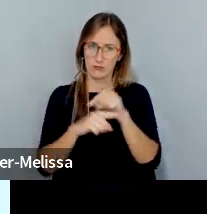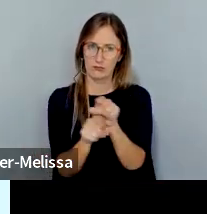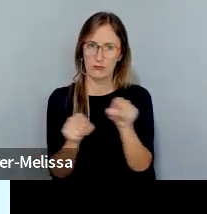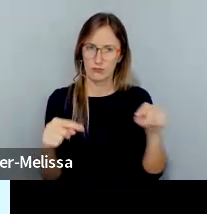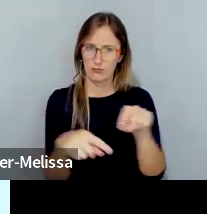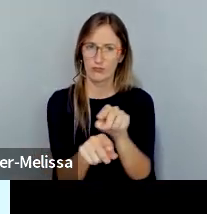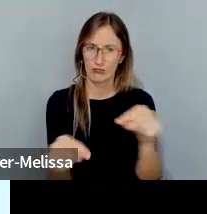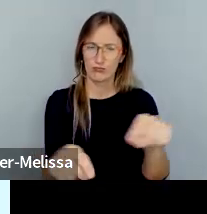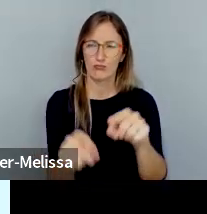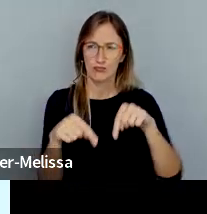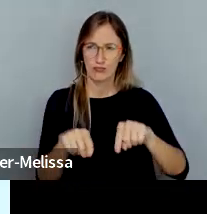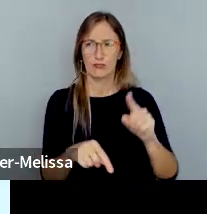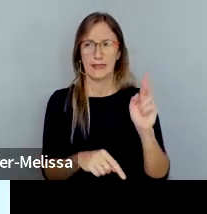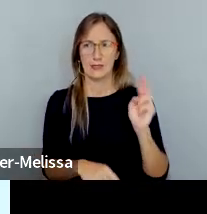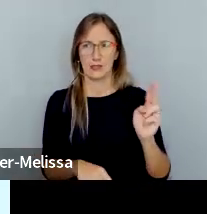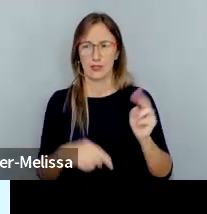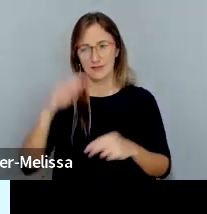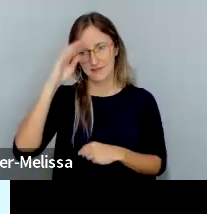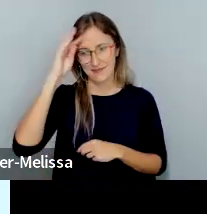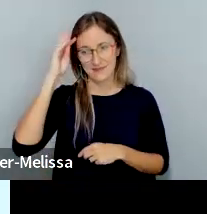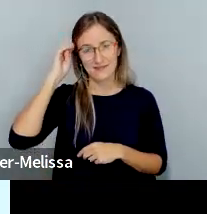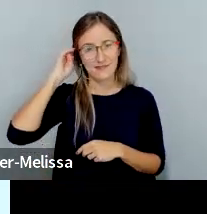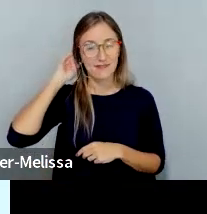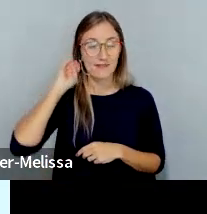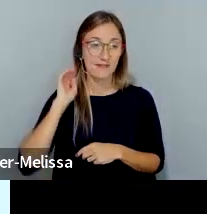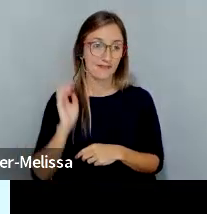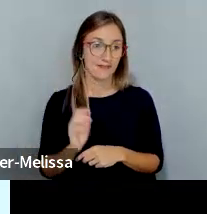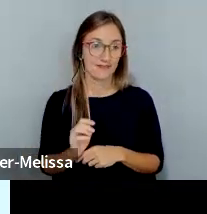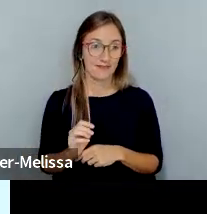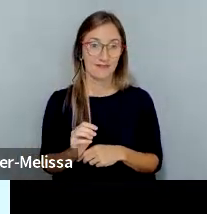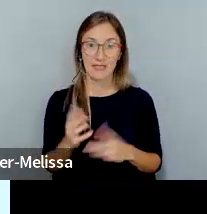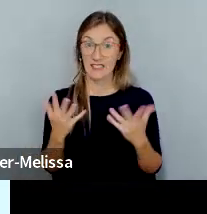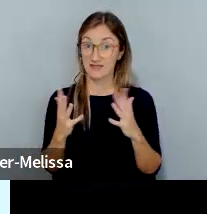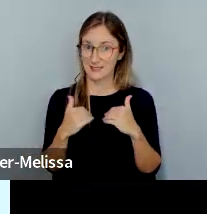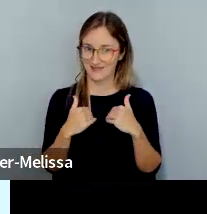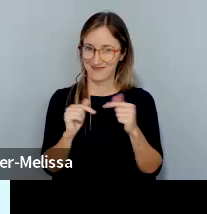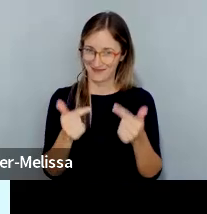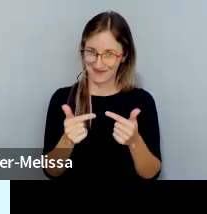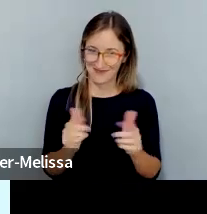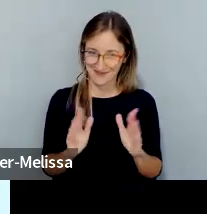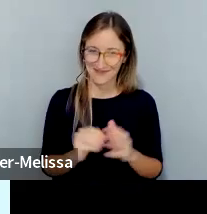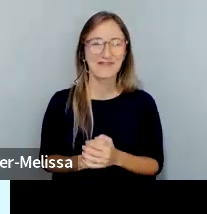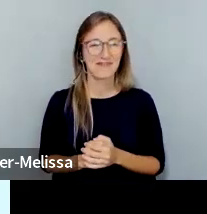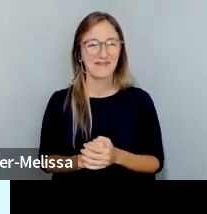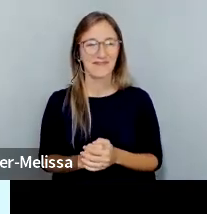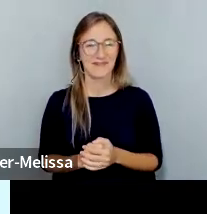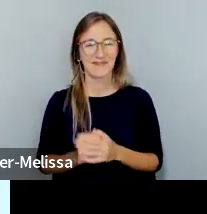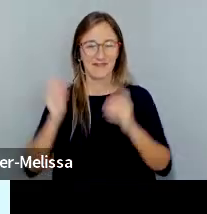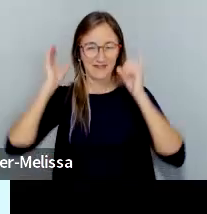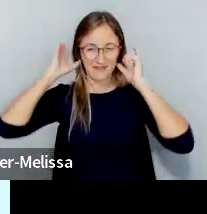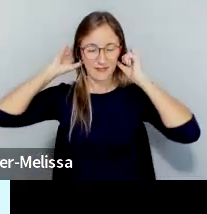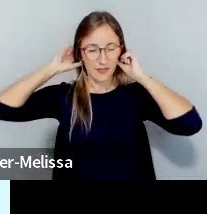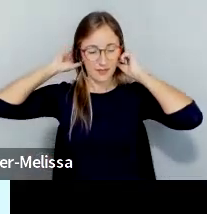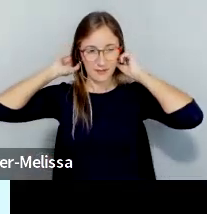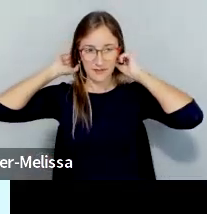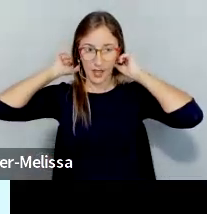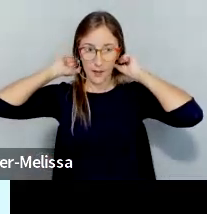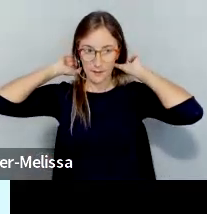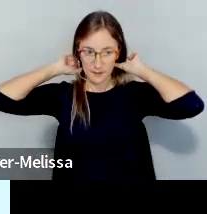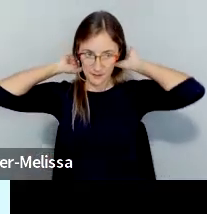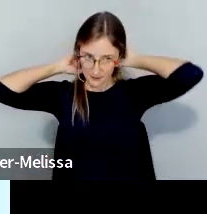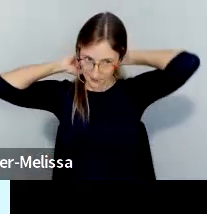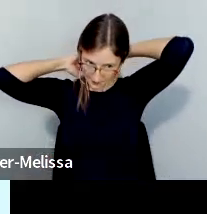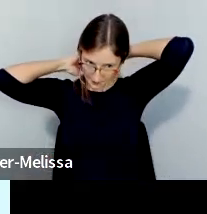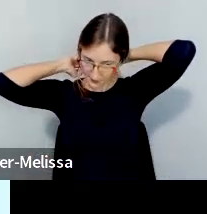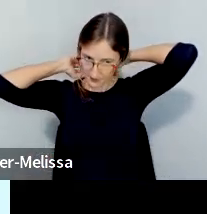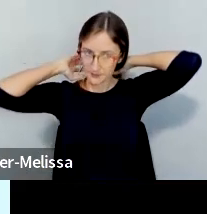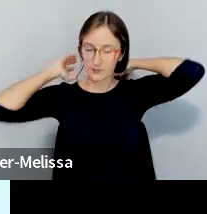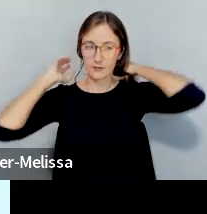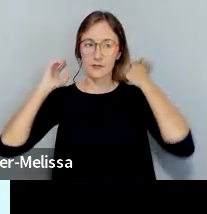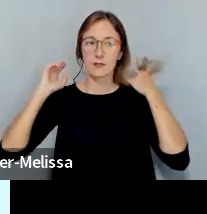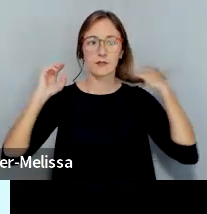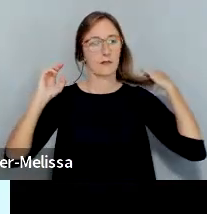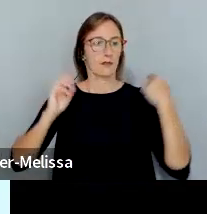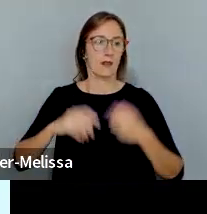one who does not who are going to be presenting together On how our two